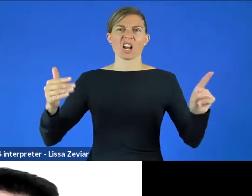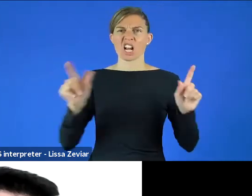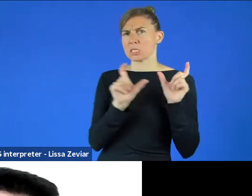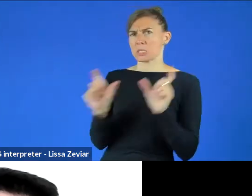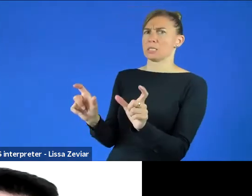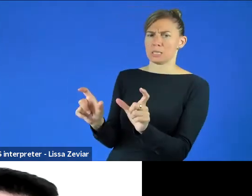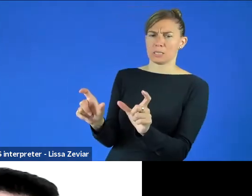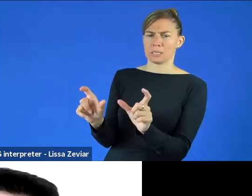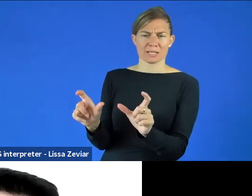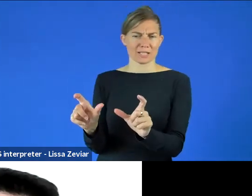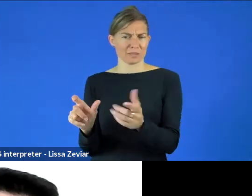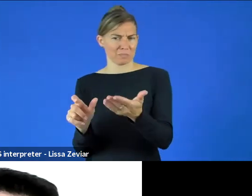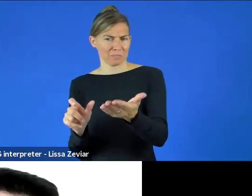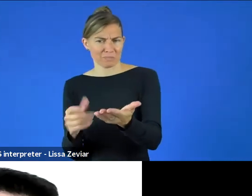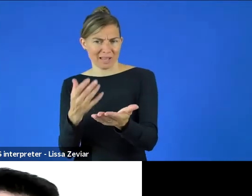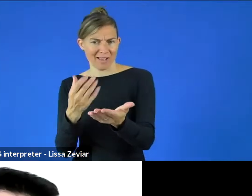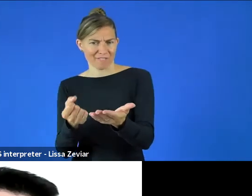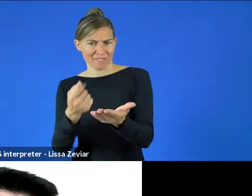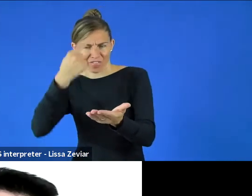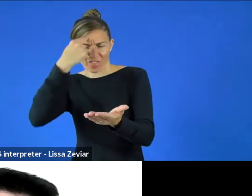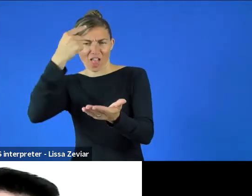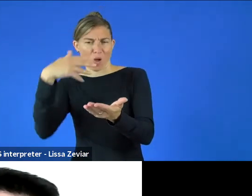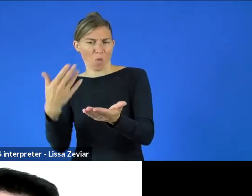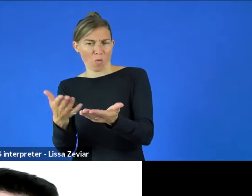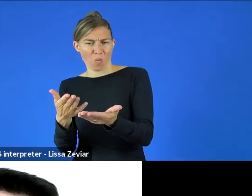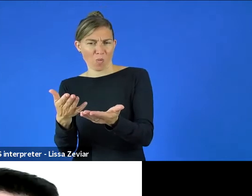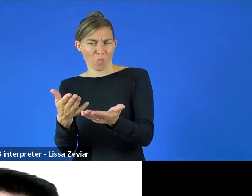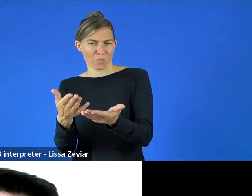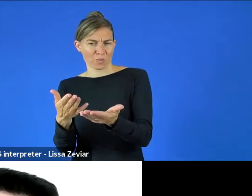Malin, if you want to address it or Chiara?